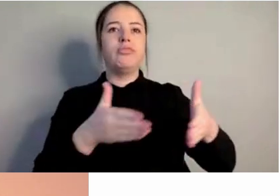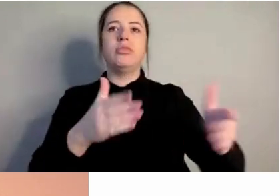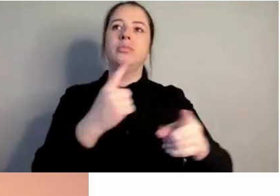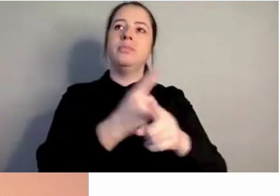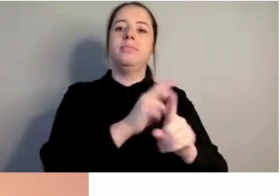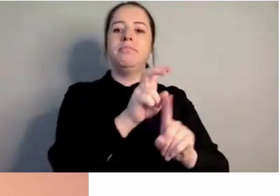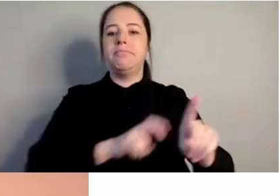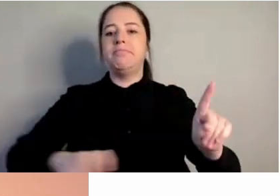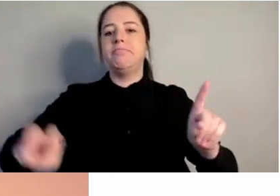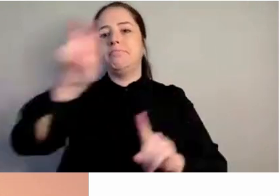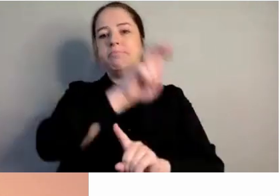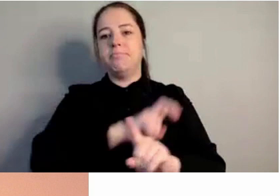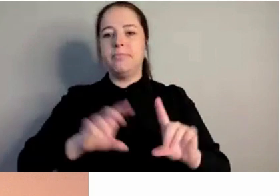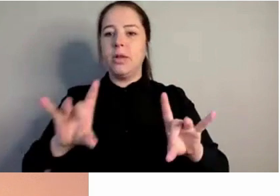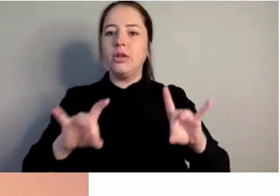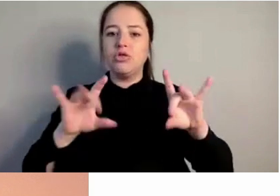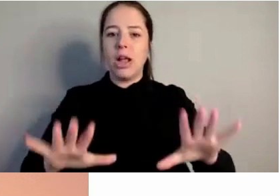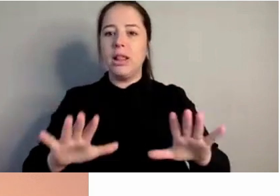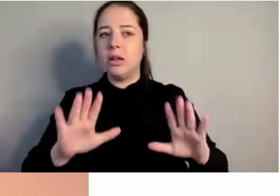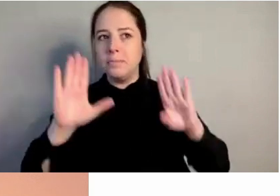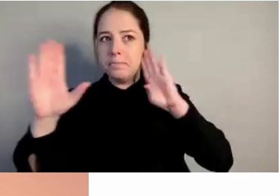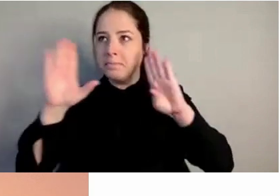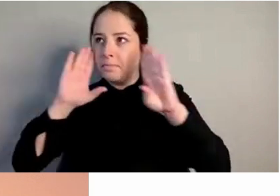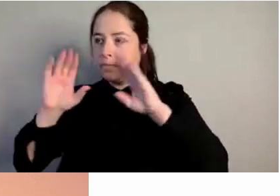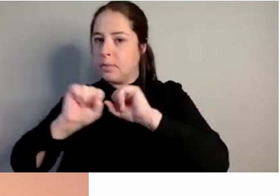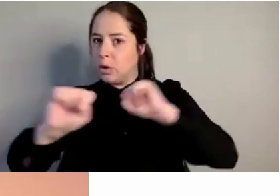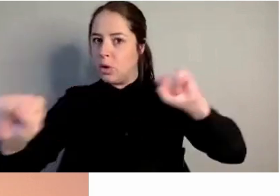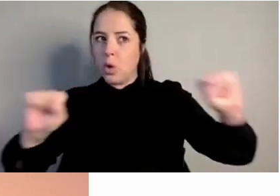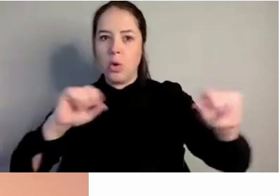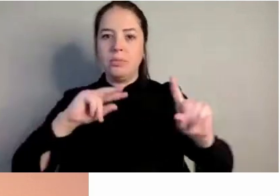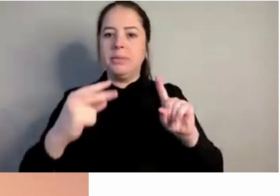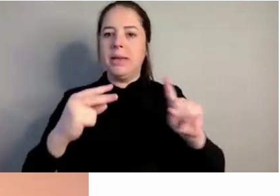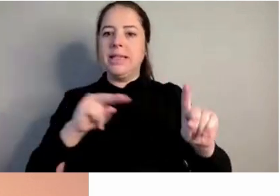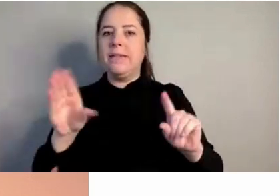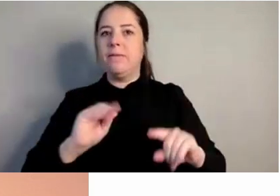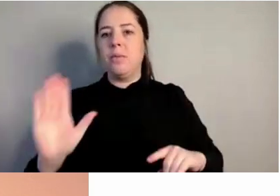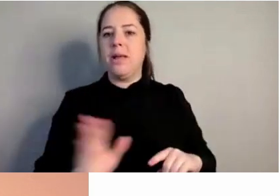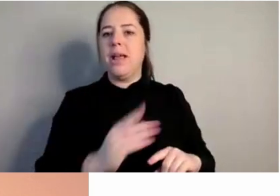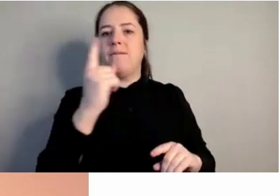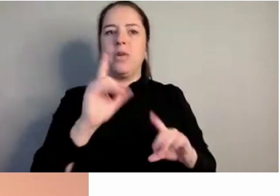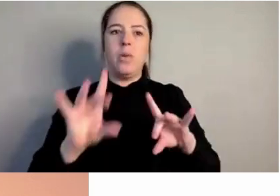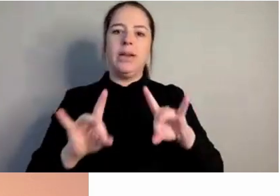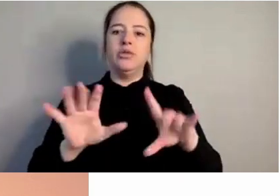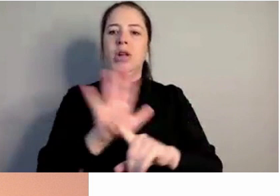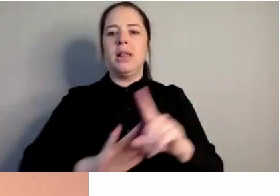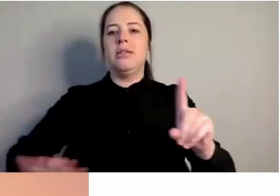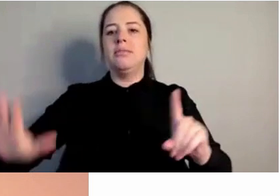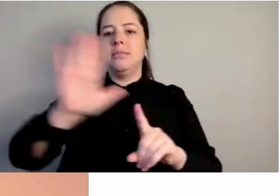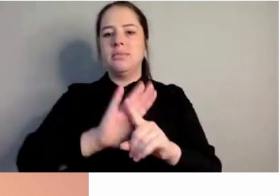and to hear views from the length and breadth of Australia and to really understand a little bit more